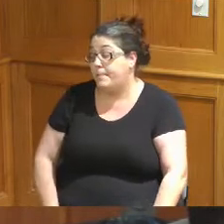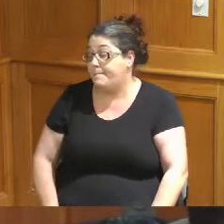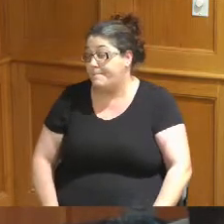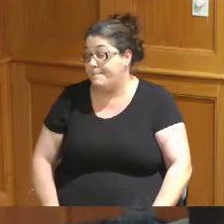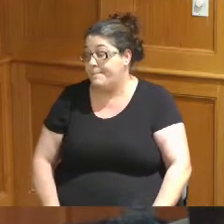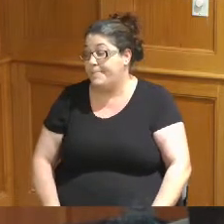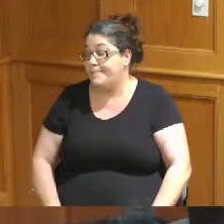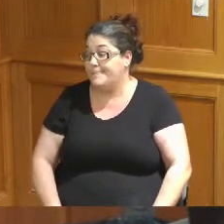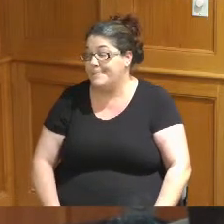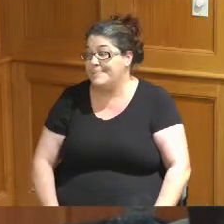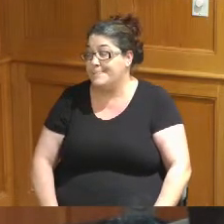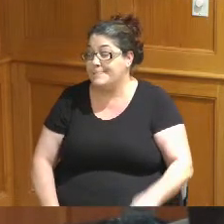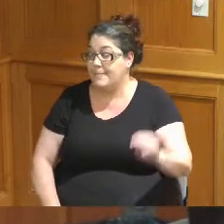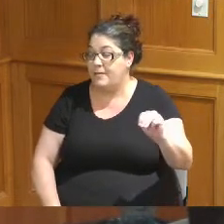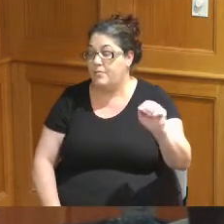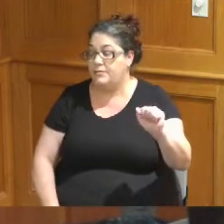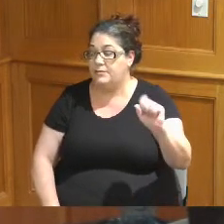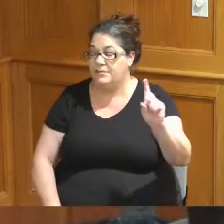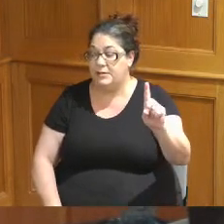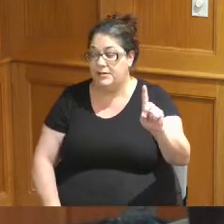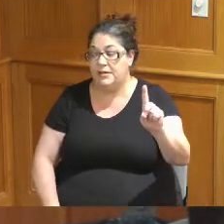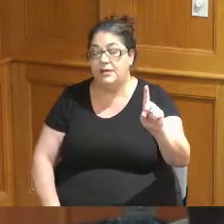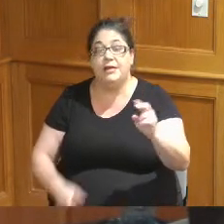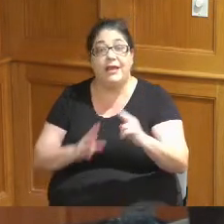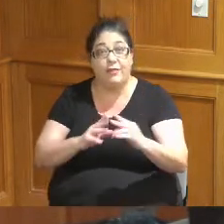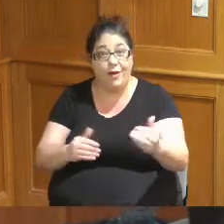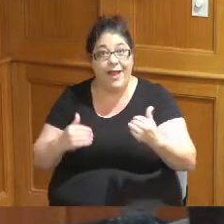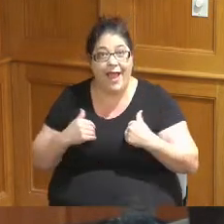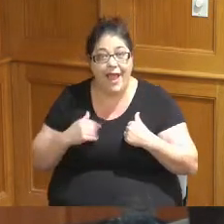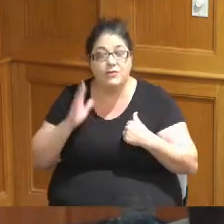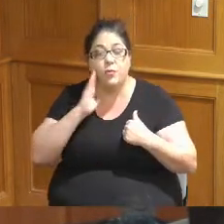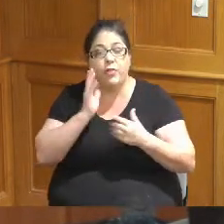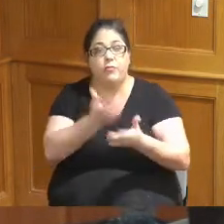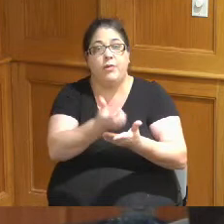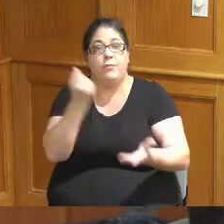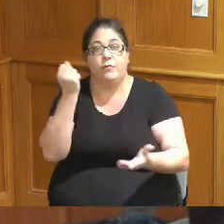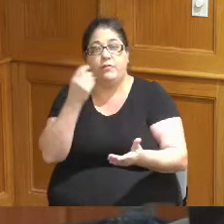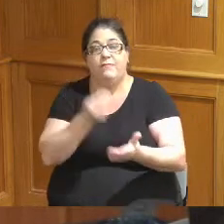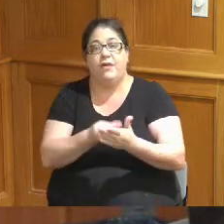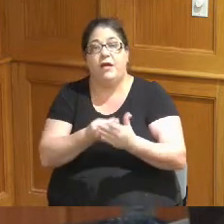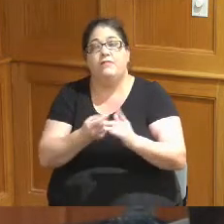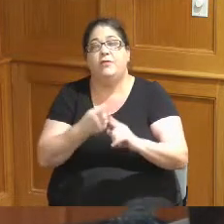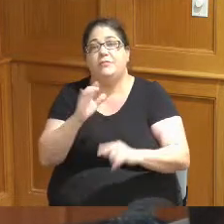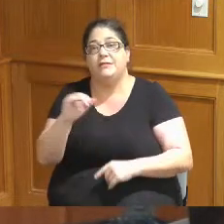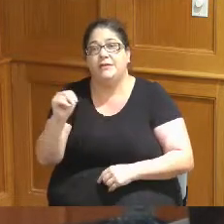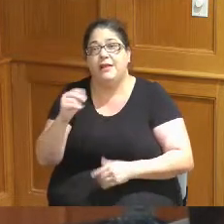MSD either has or will remove These funds from the Cincinnati Financial system to close out